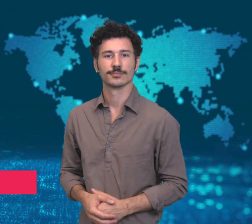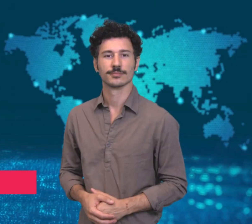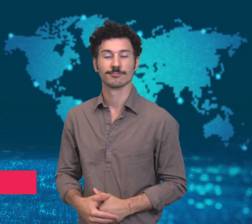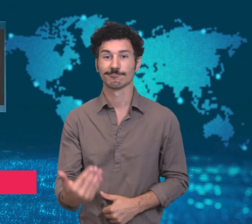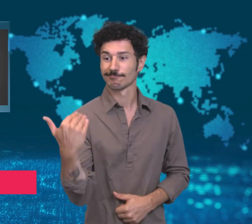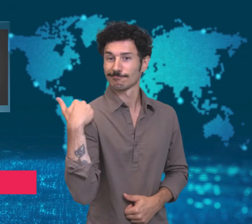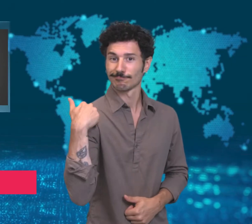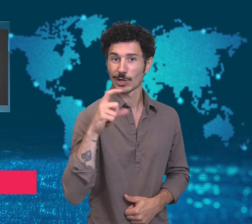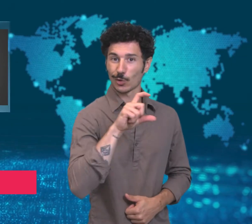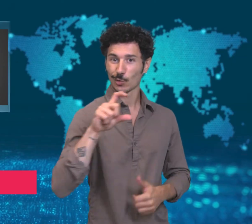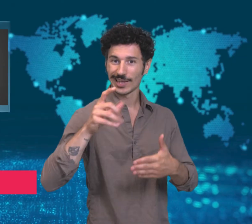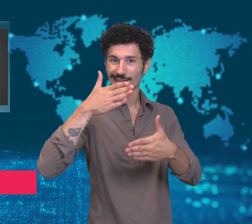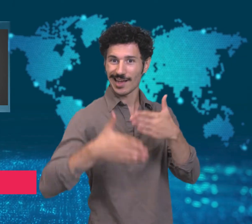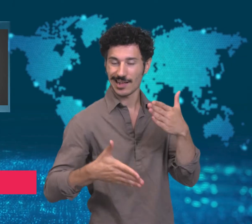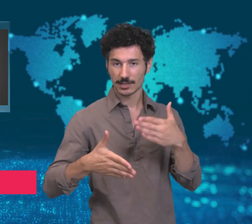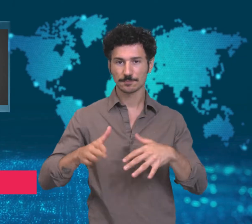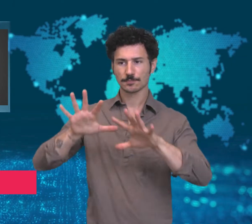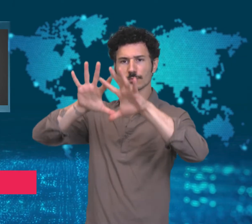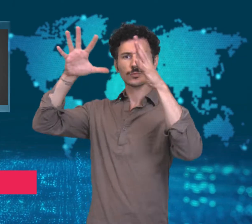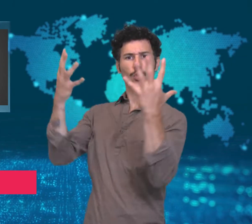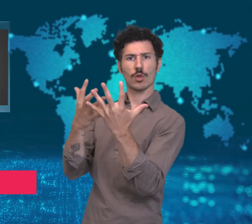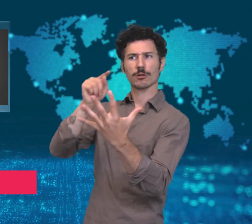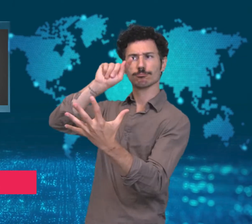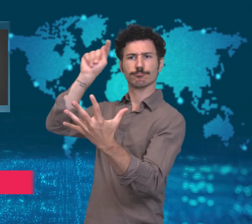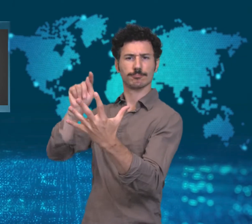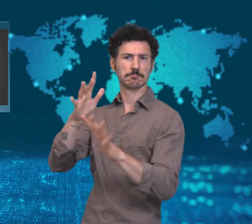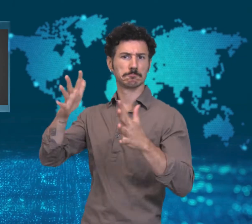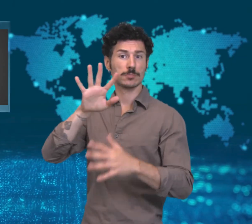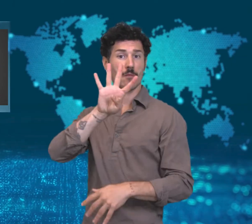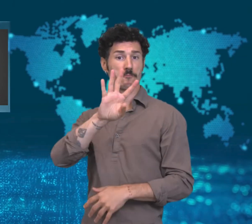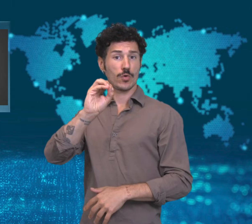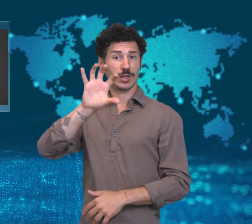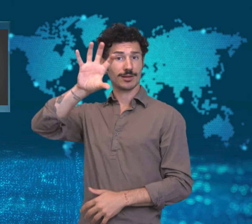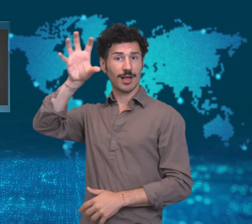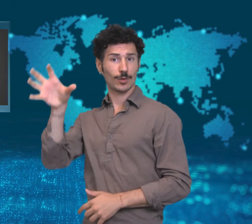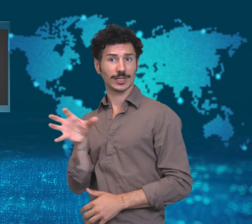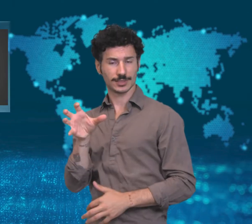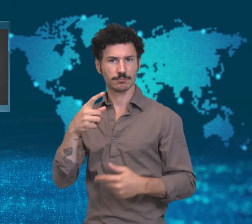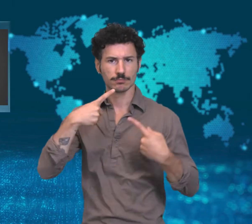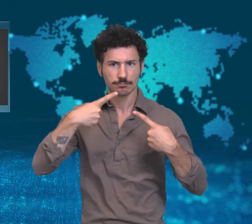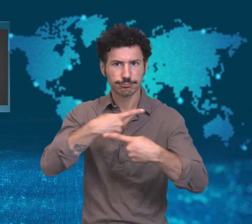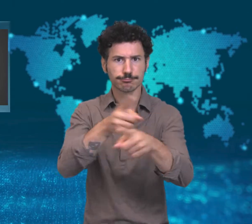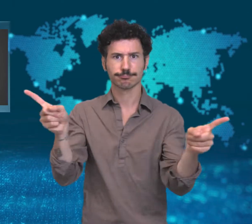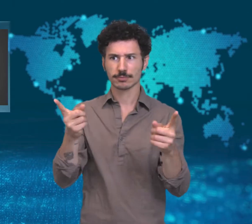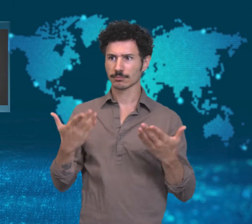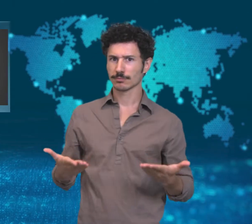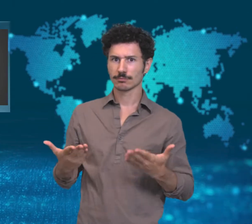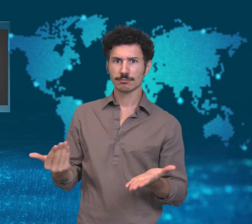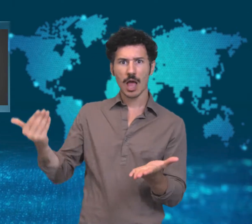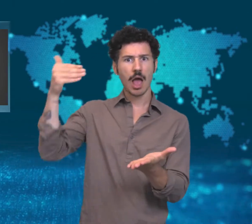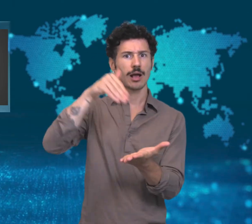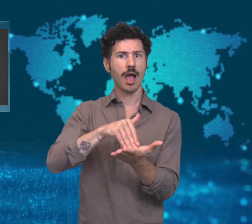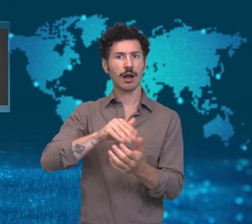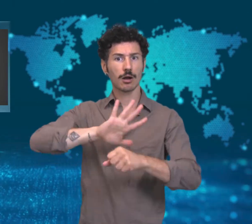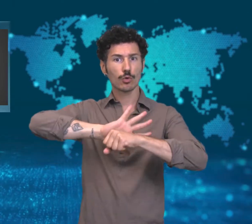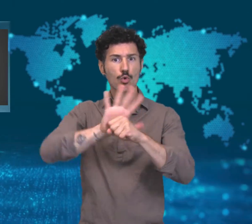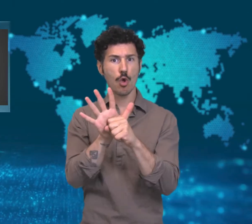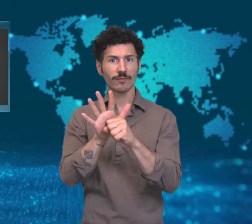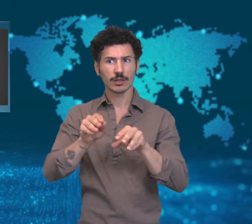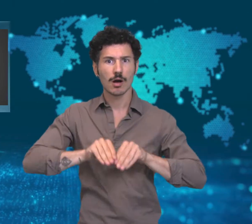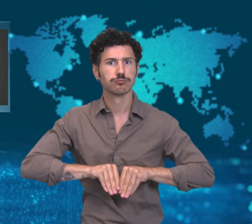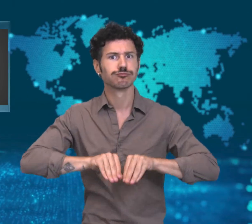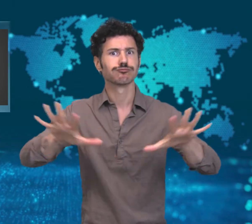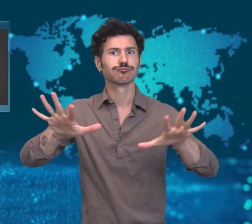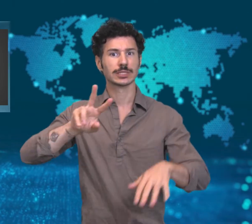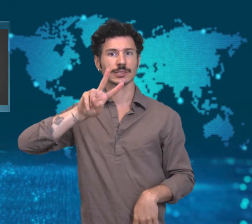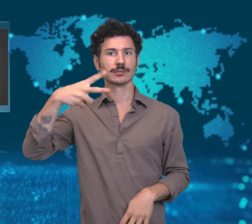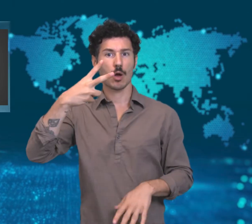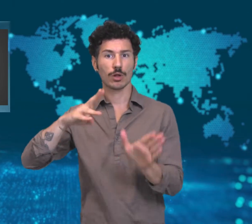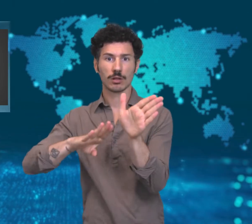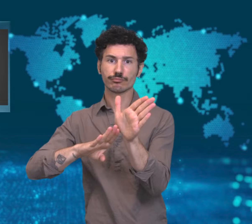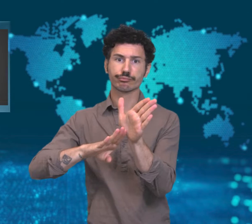[Alessio]: Last weekend, almost 40 countries reported a second wave of COVID-19